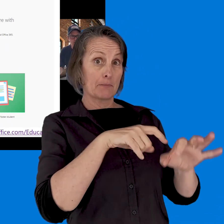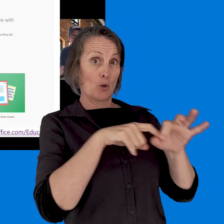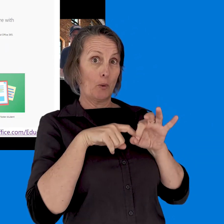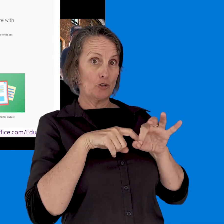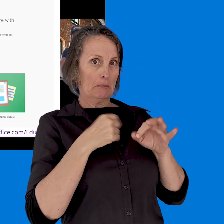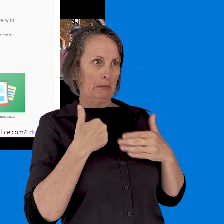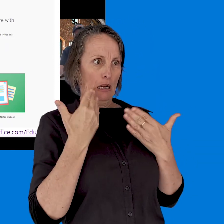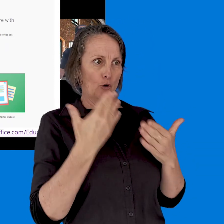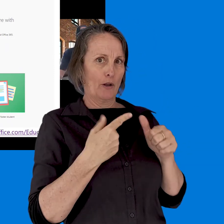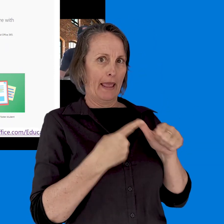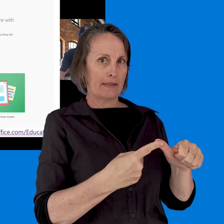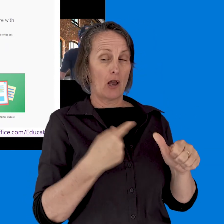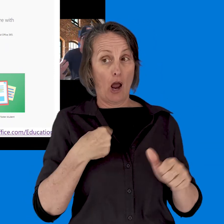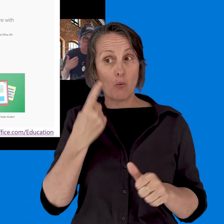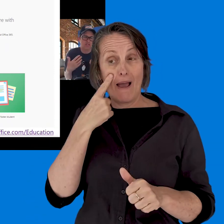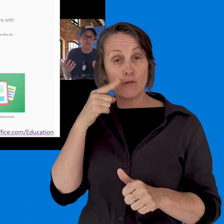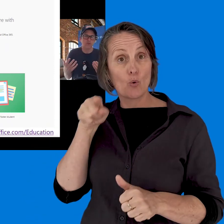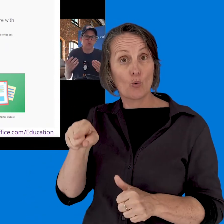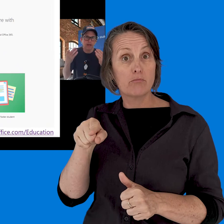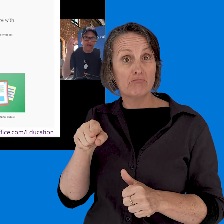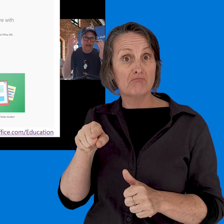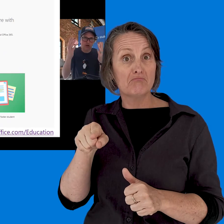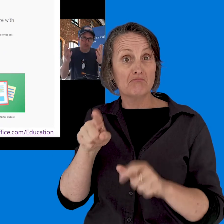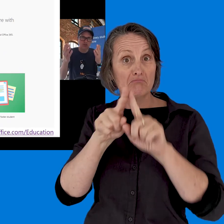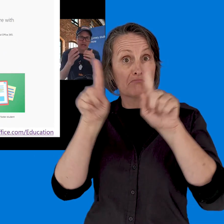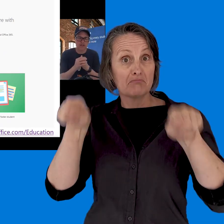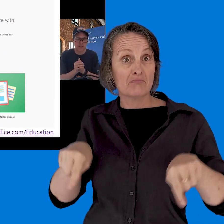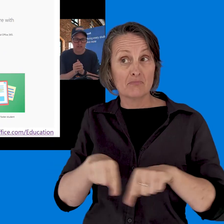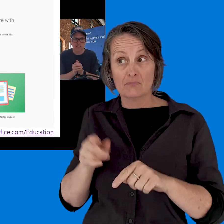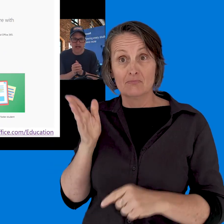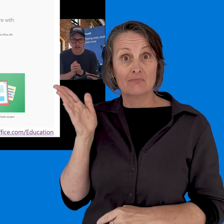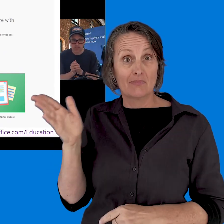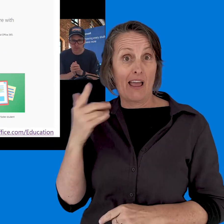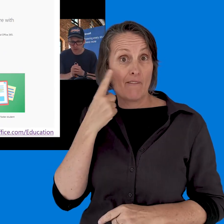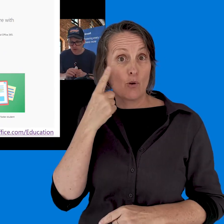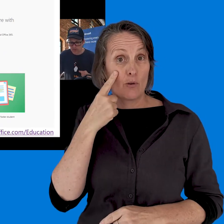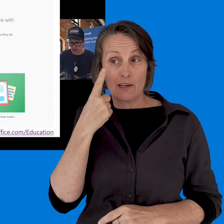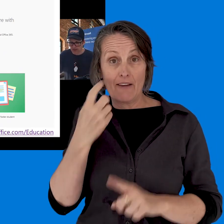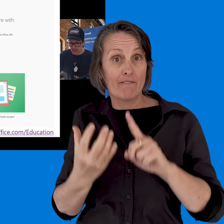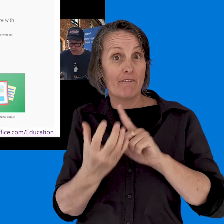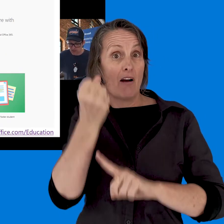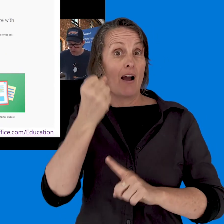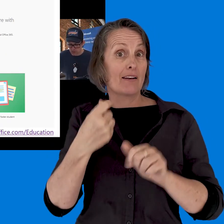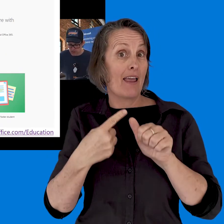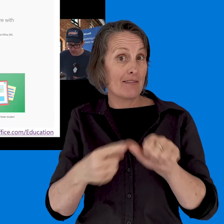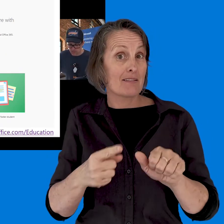I don't know the answer, this is where I go. So skip the middle man and go straight to this and, you know, find the answers for yourself.